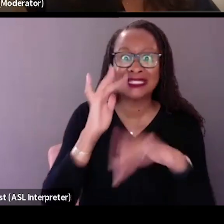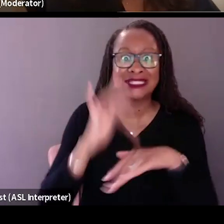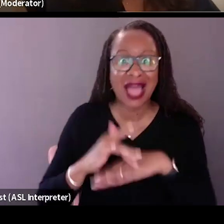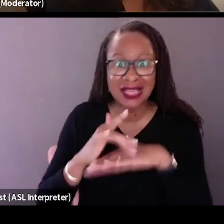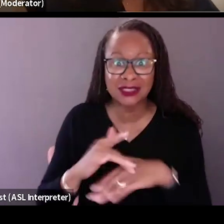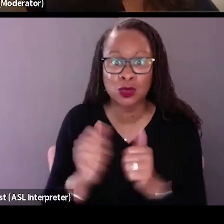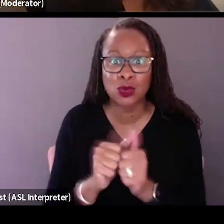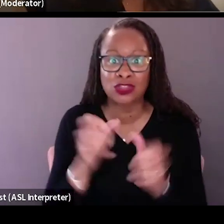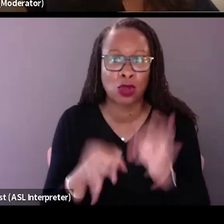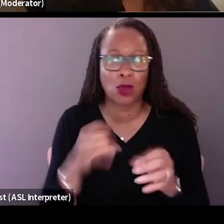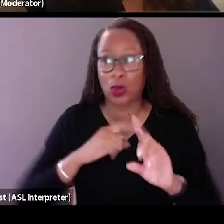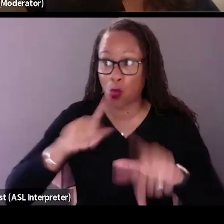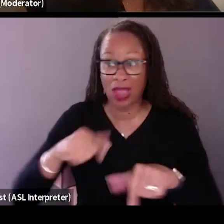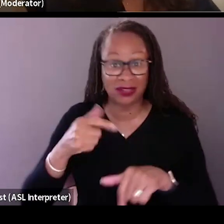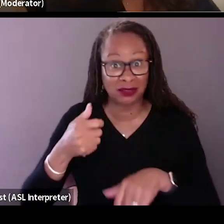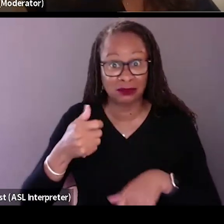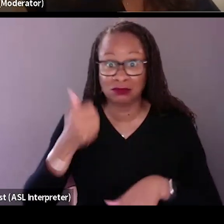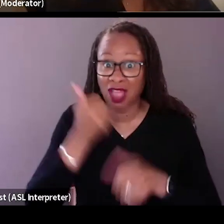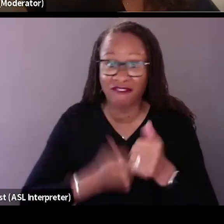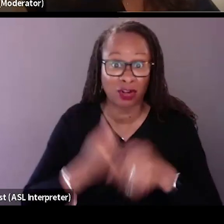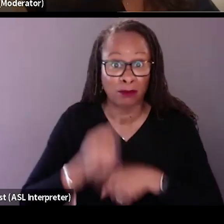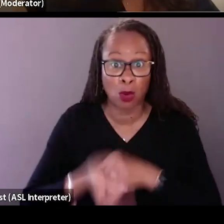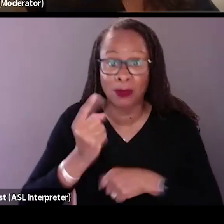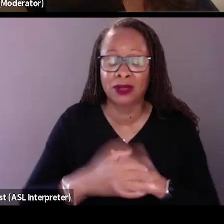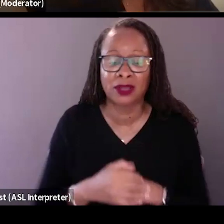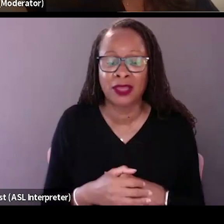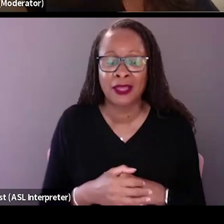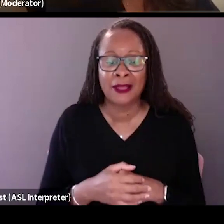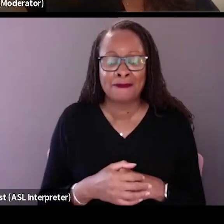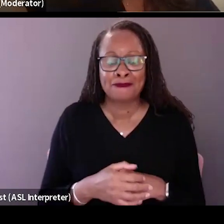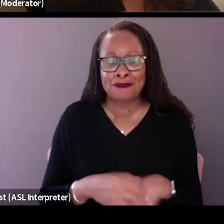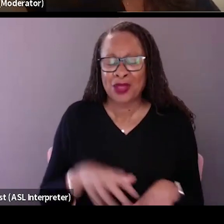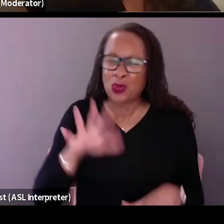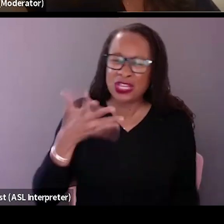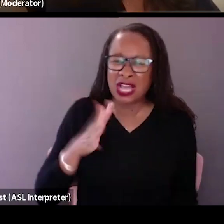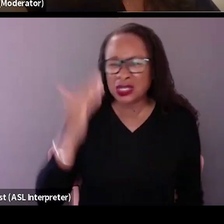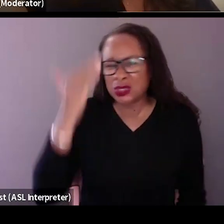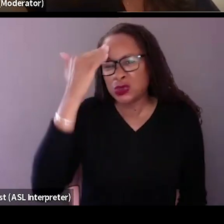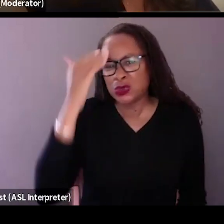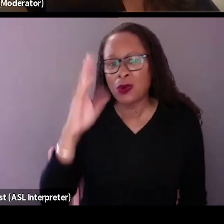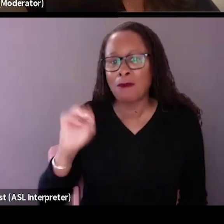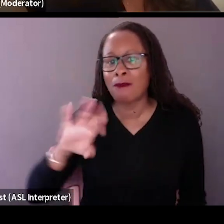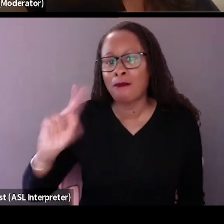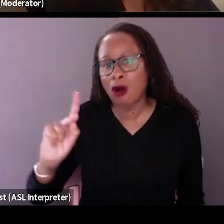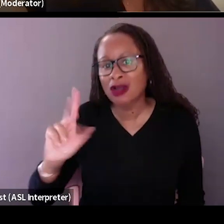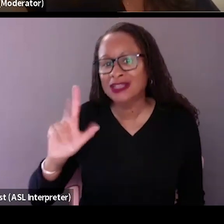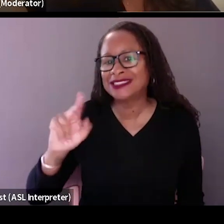But we didn't realize even, you know, we kind of knew that Mark was gonna be, it was his, you know,